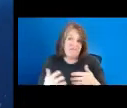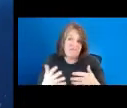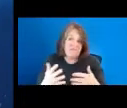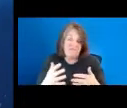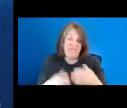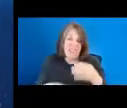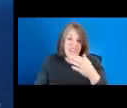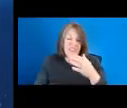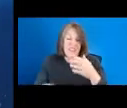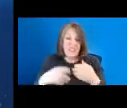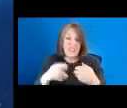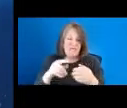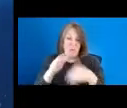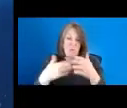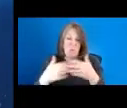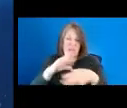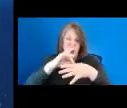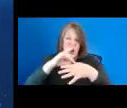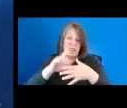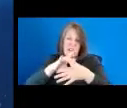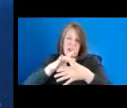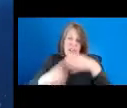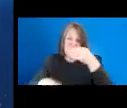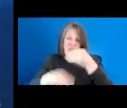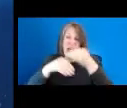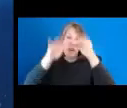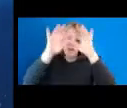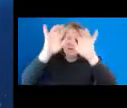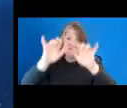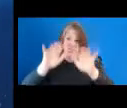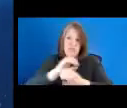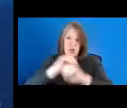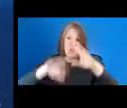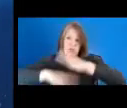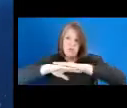you have to add, you've added. 16:26:29 So it can be as much text as if you